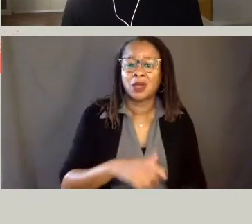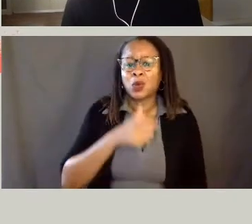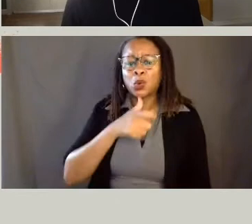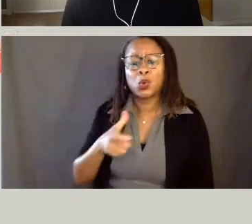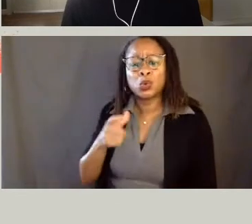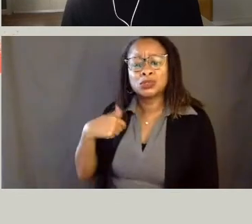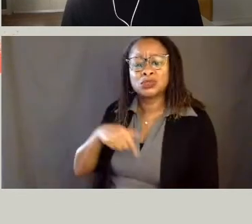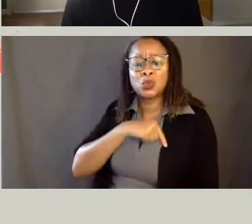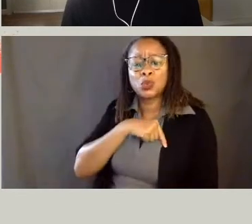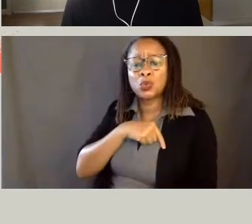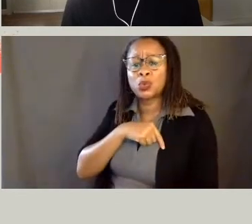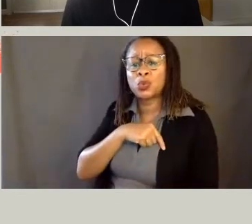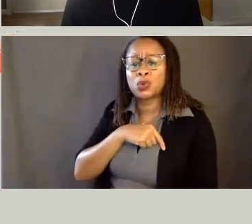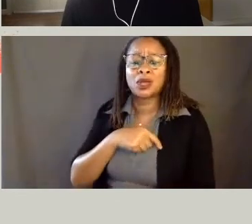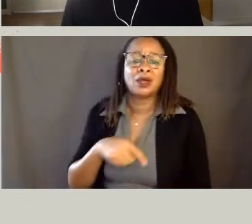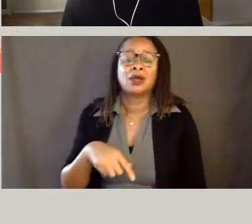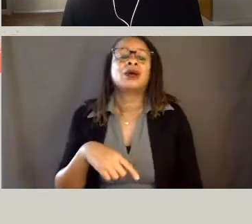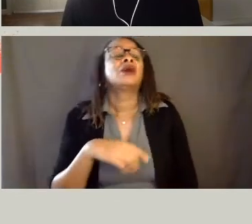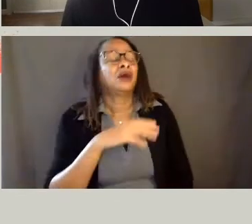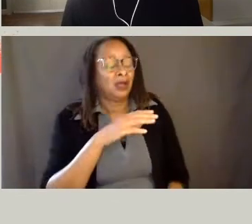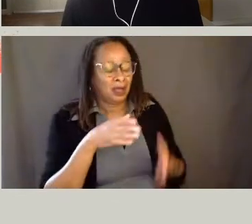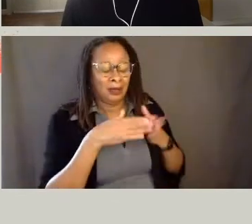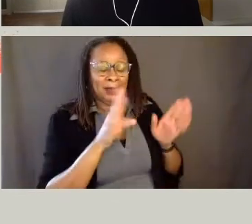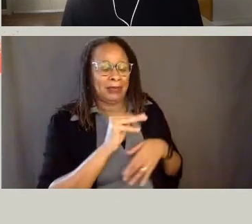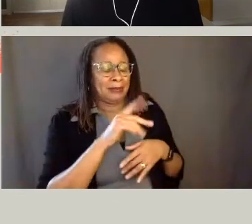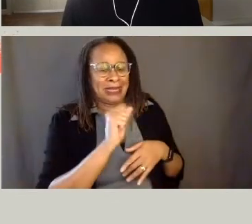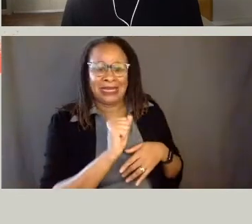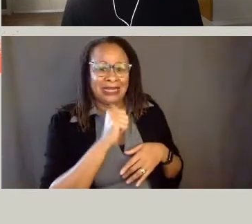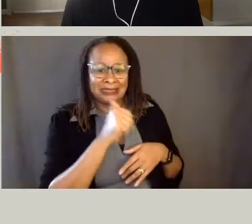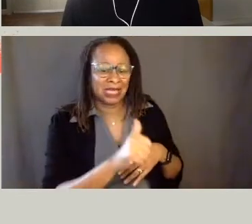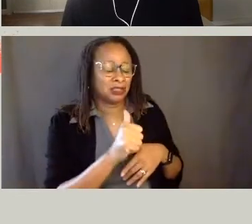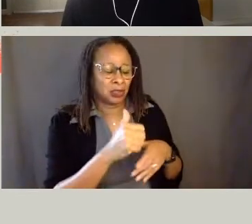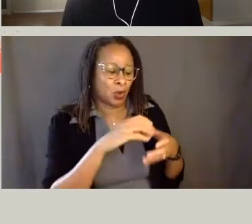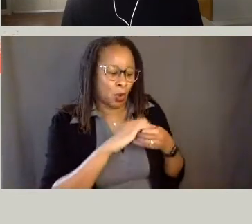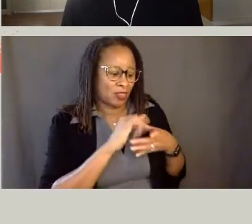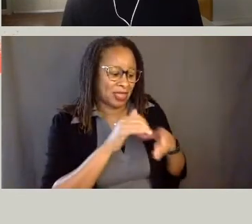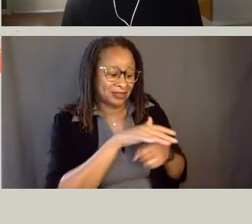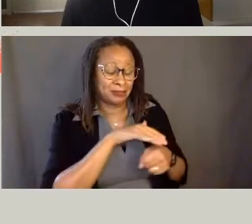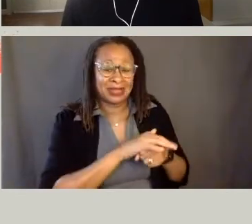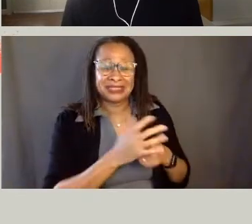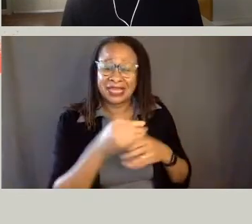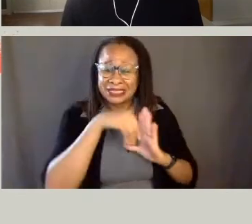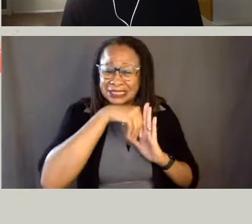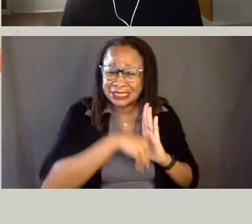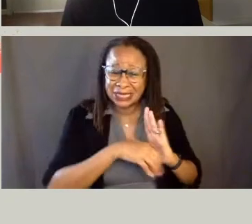Public media, I don't think public media owns the space of like the deep incredible catalog they have